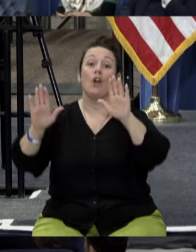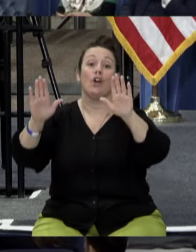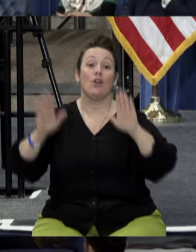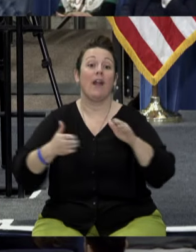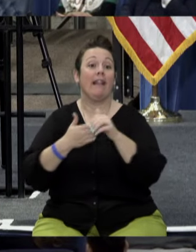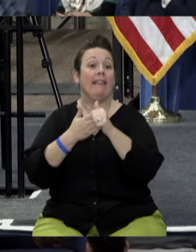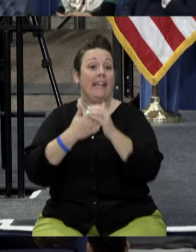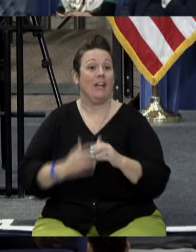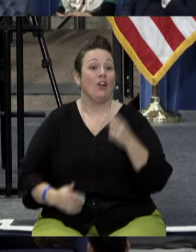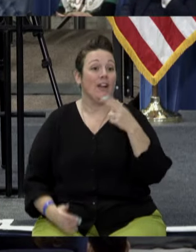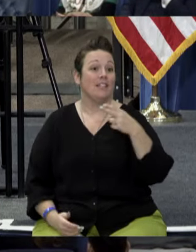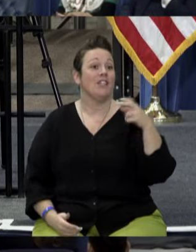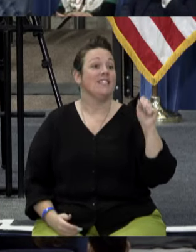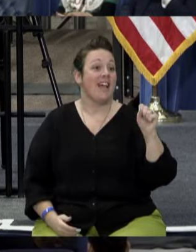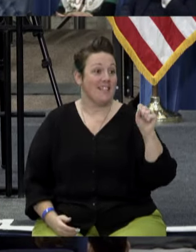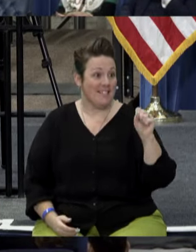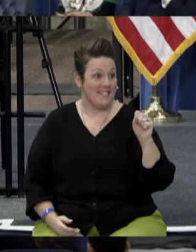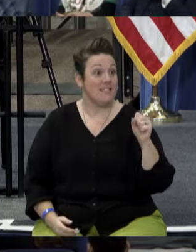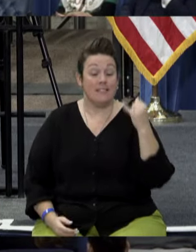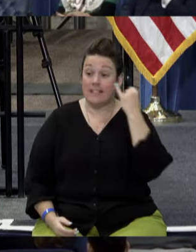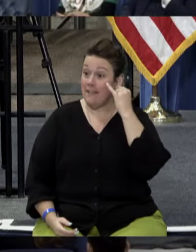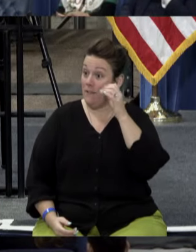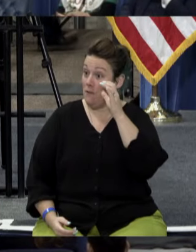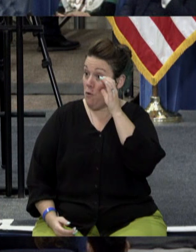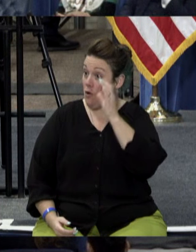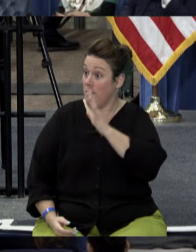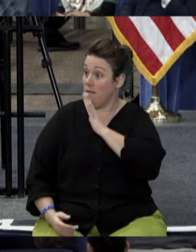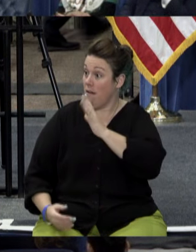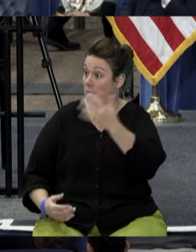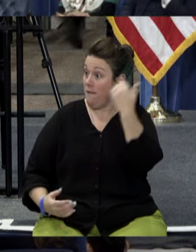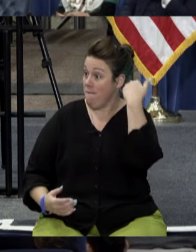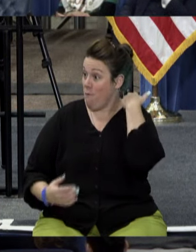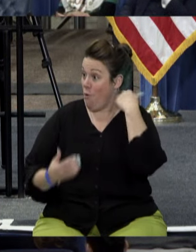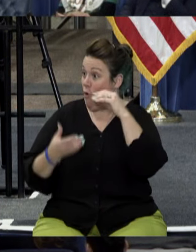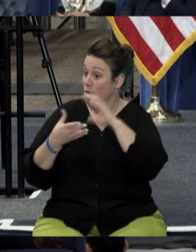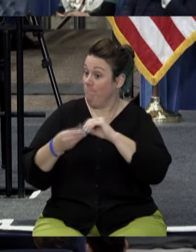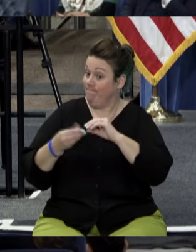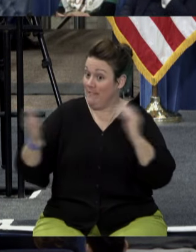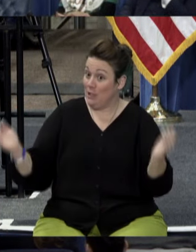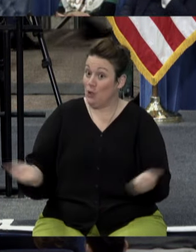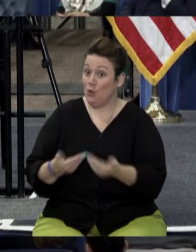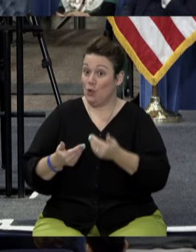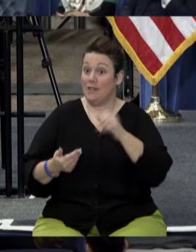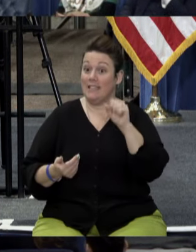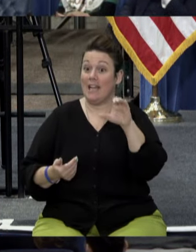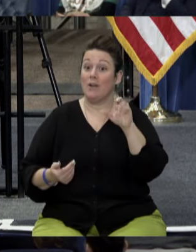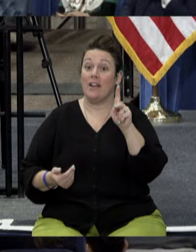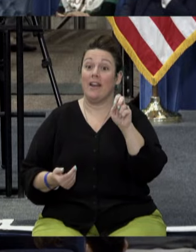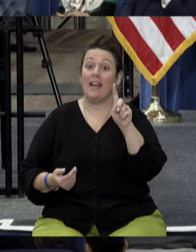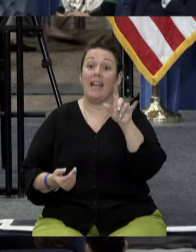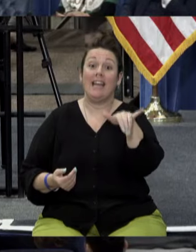of HHS. And if you've heard me talk before to introduce Secretary Kennedy, I often will say,